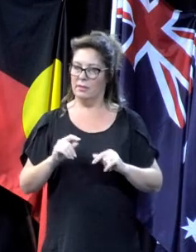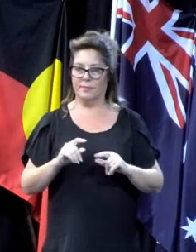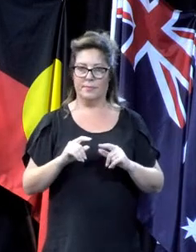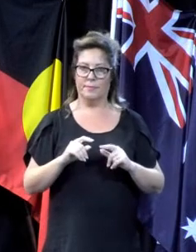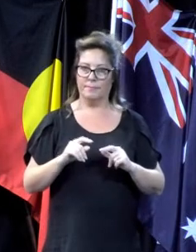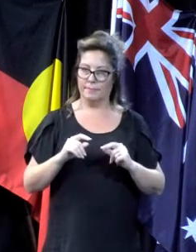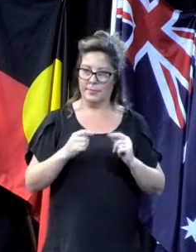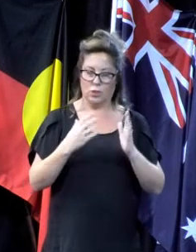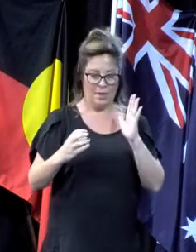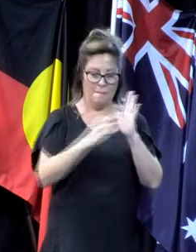Four-zero.